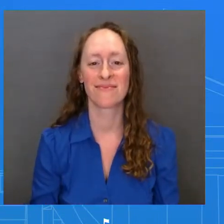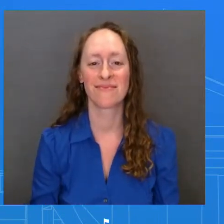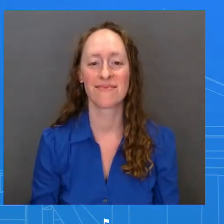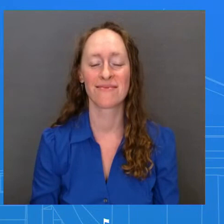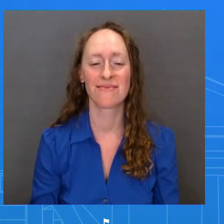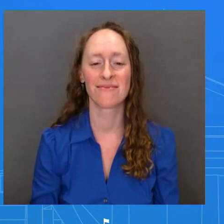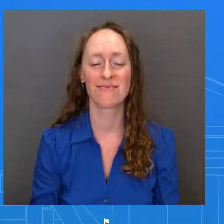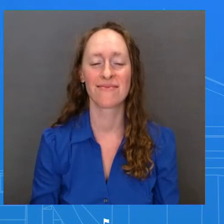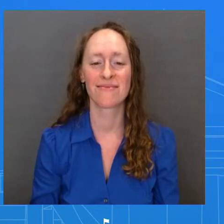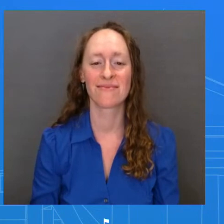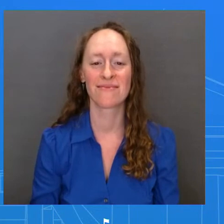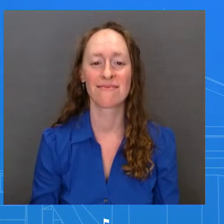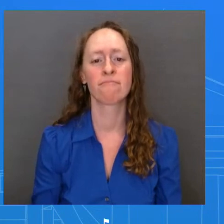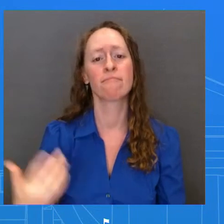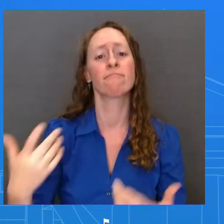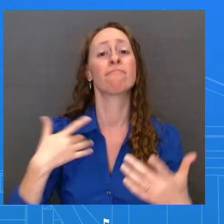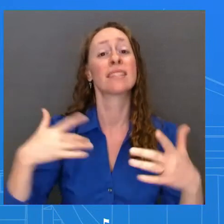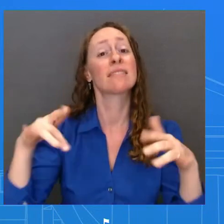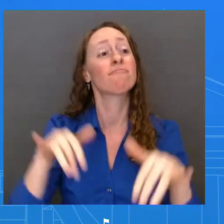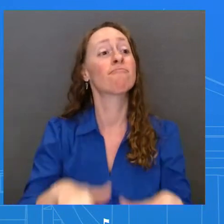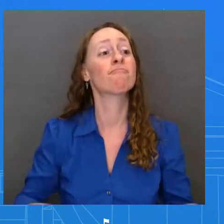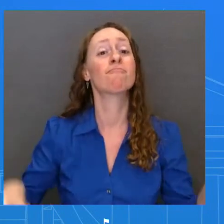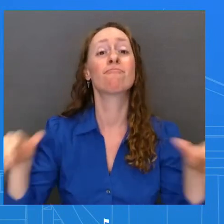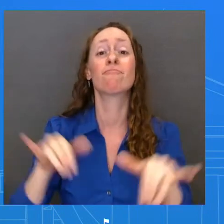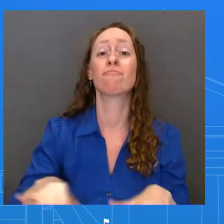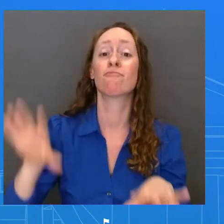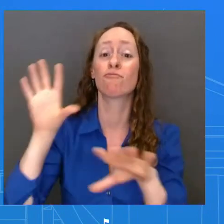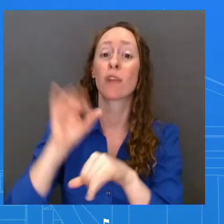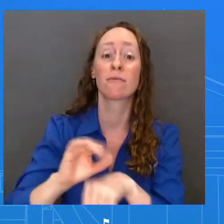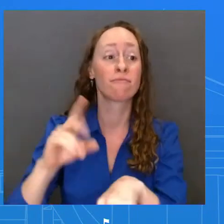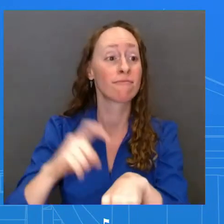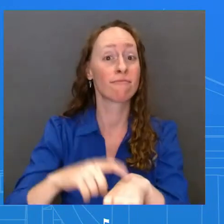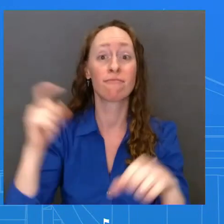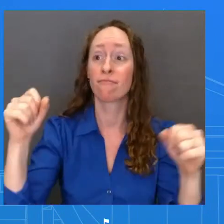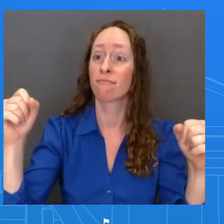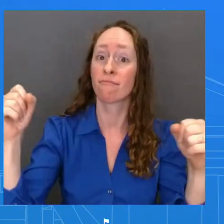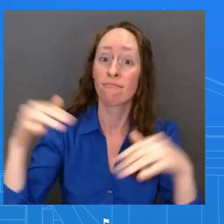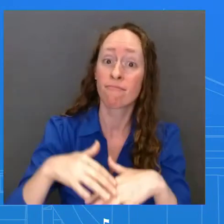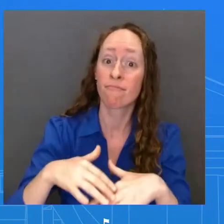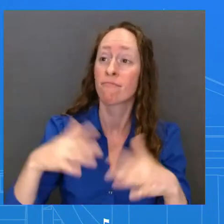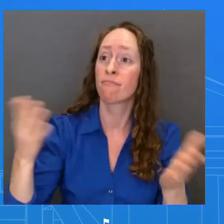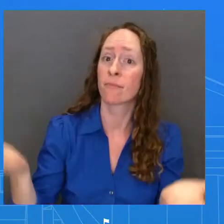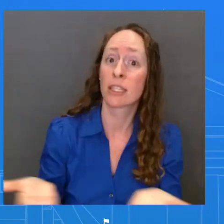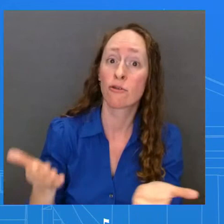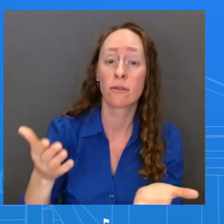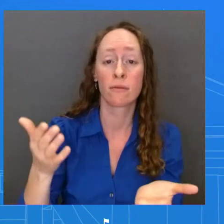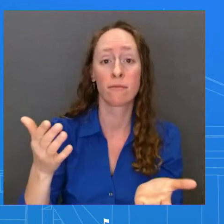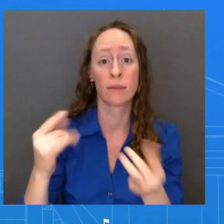this summit signifies a new era of trilateral cooperation for the U.S., Japan, and the ROK.